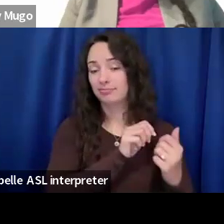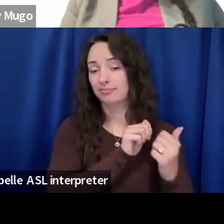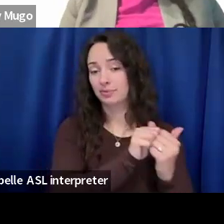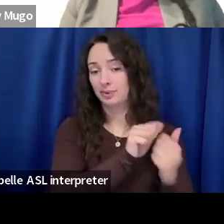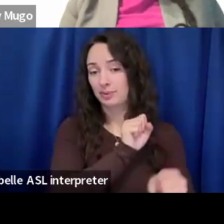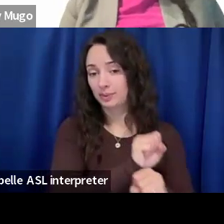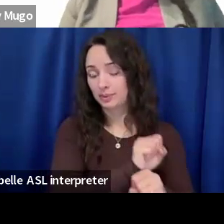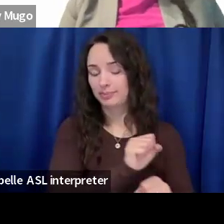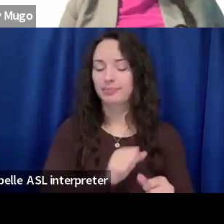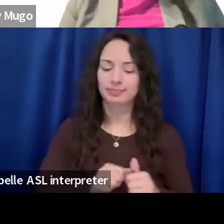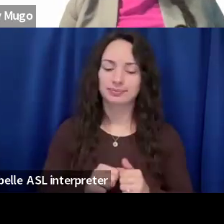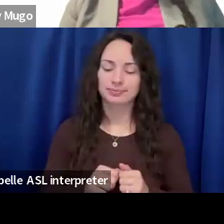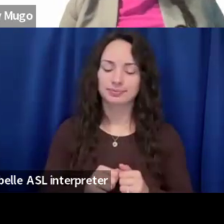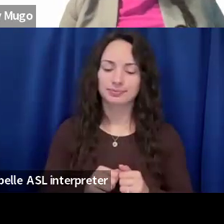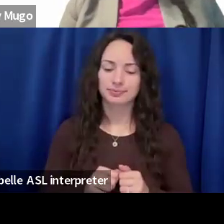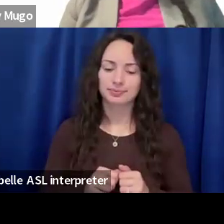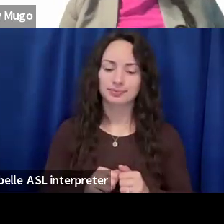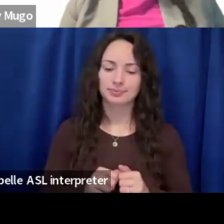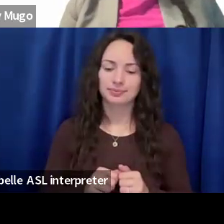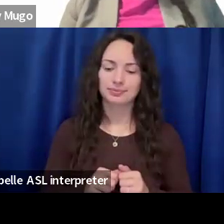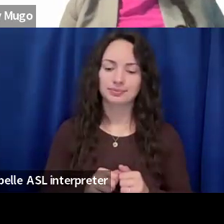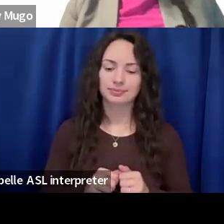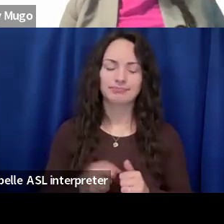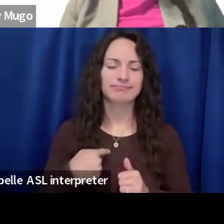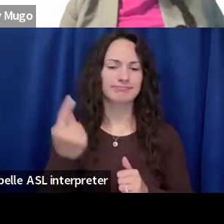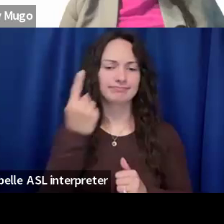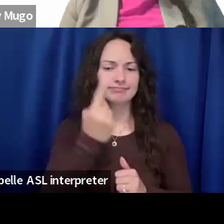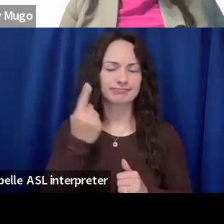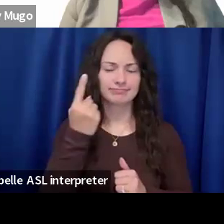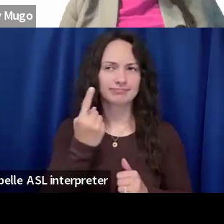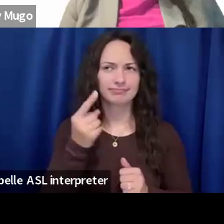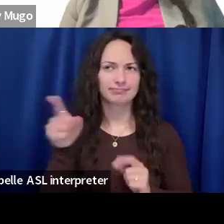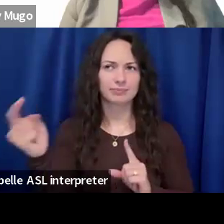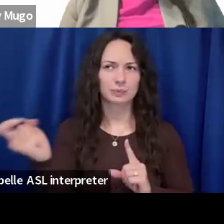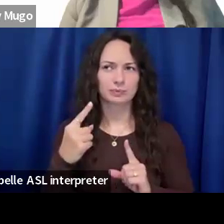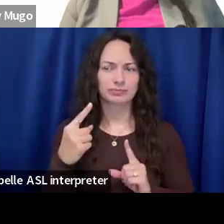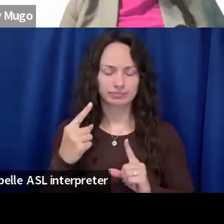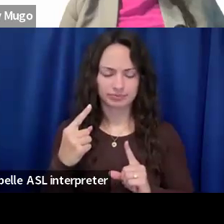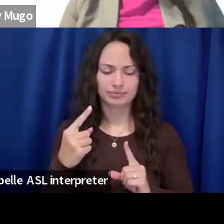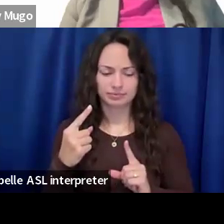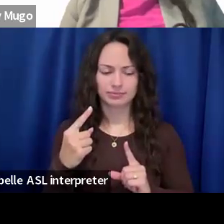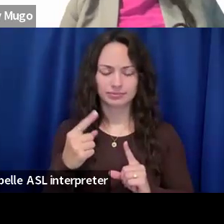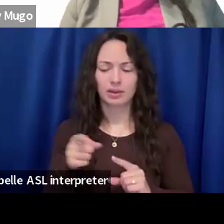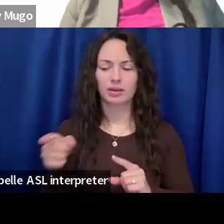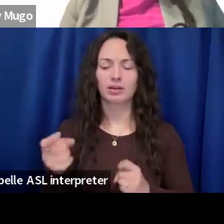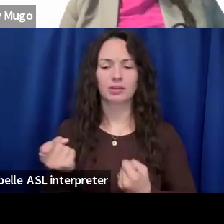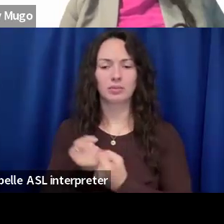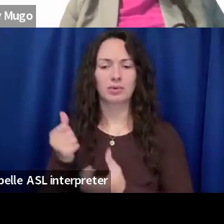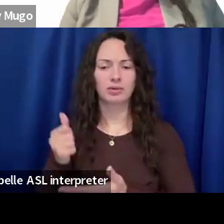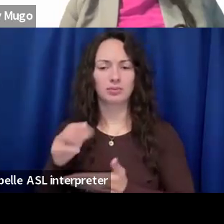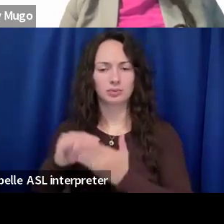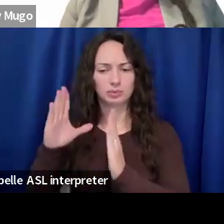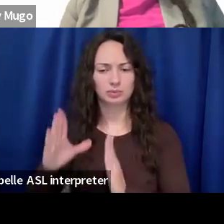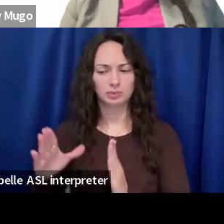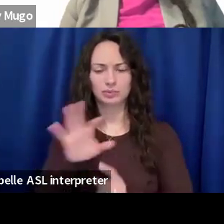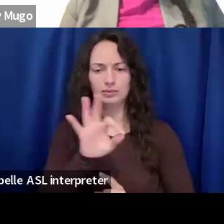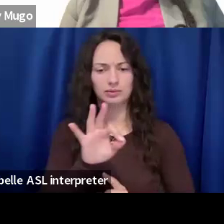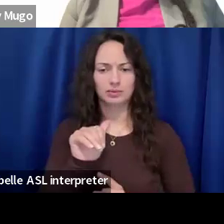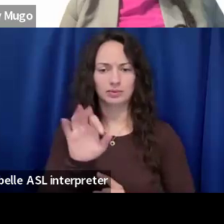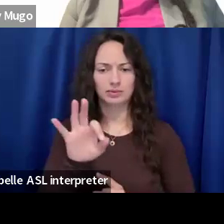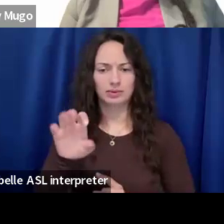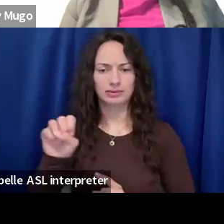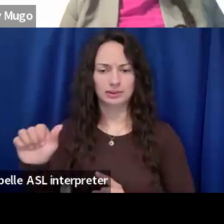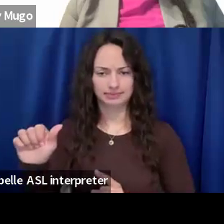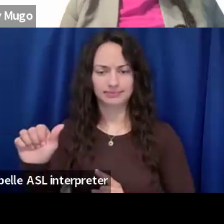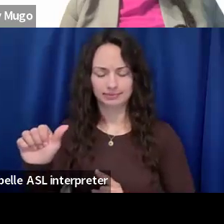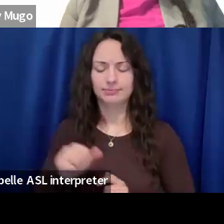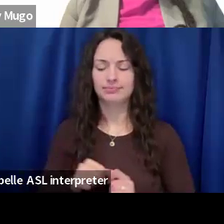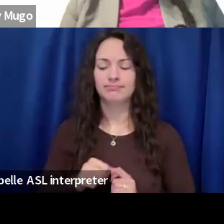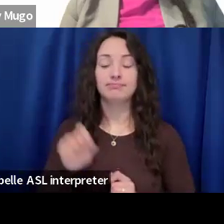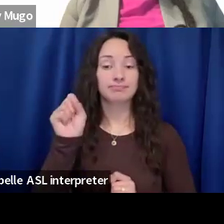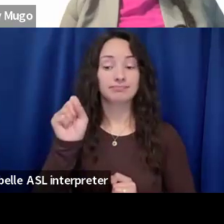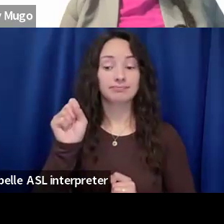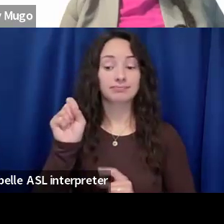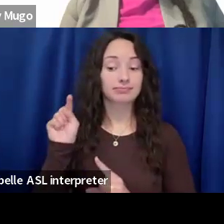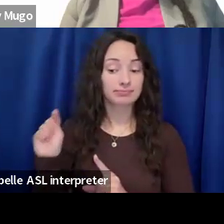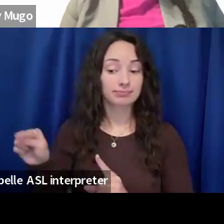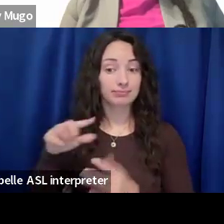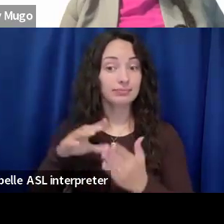I was thinking about the question about helping students with their FAFSA. We had students who did